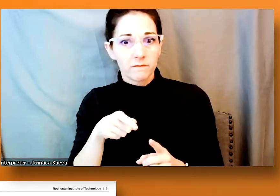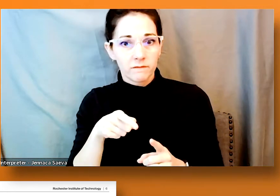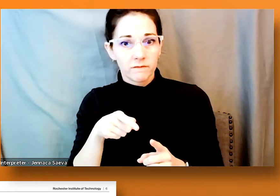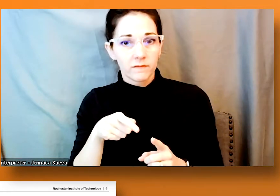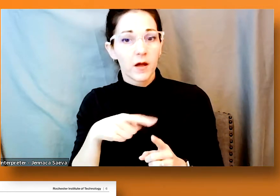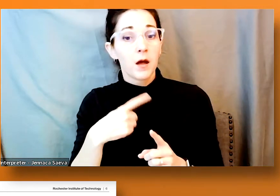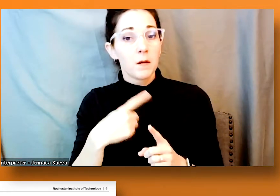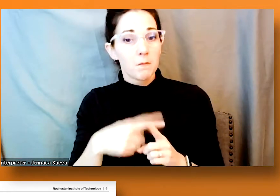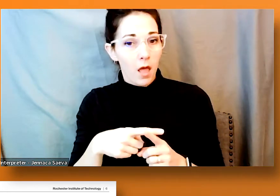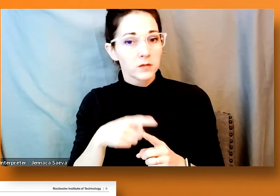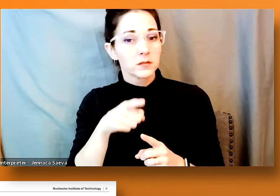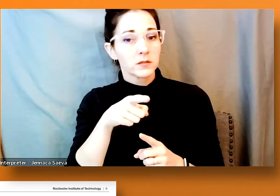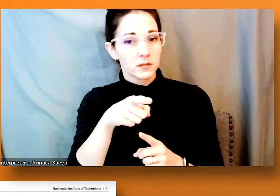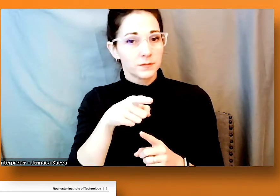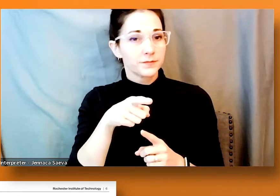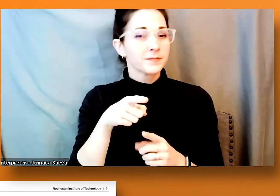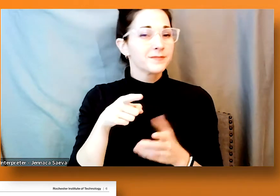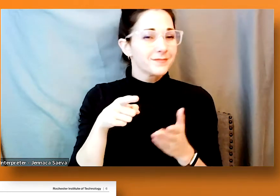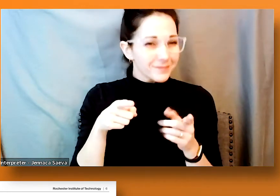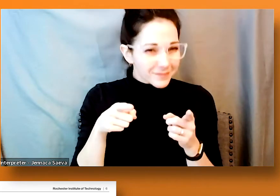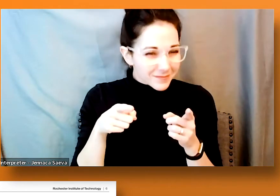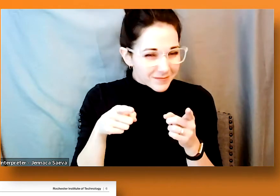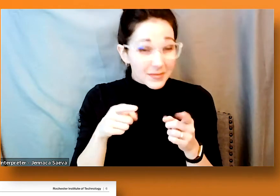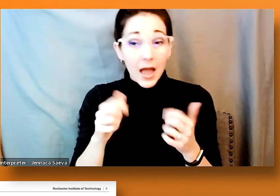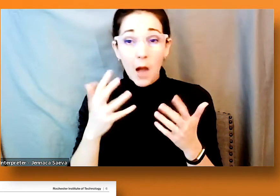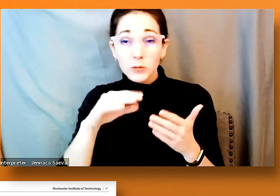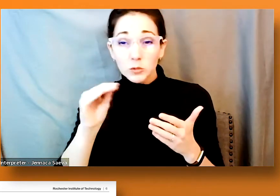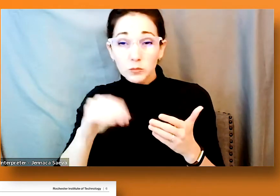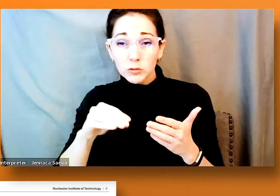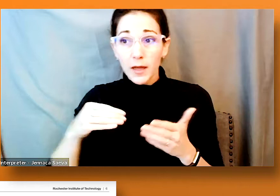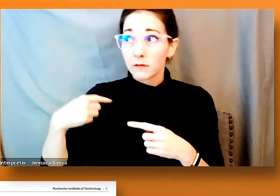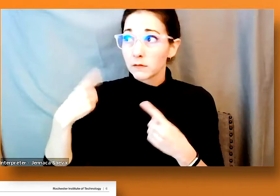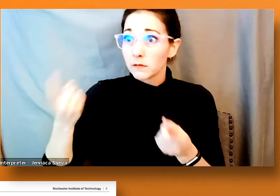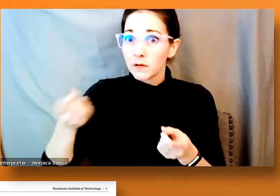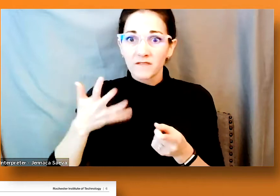and then the percentage that you have spent on the grant.